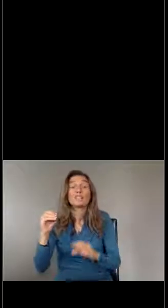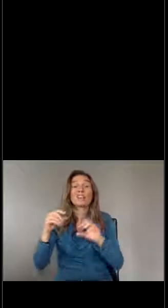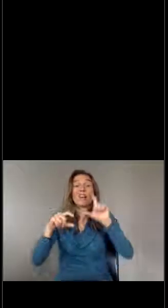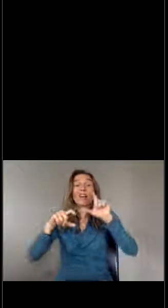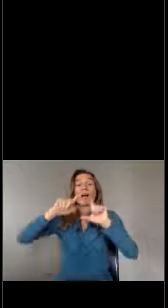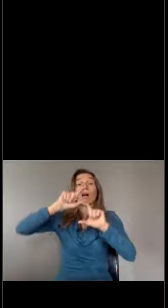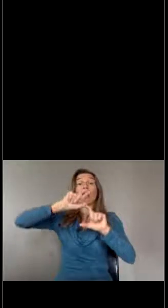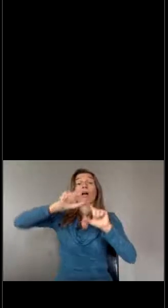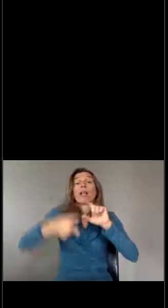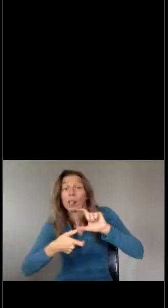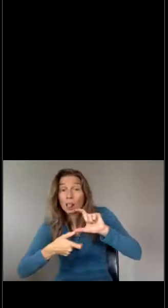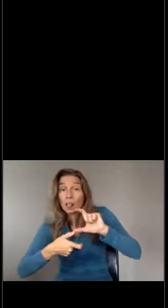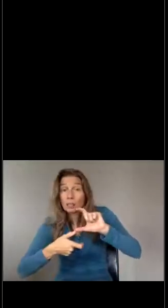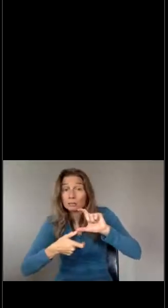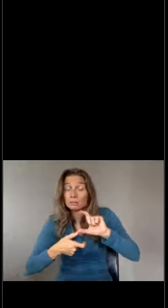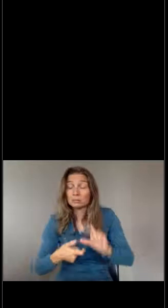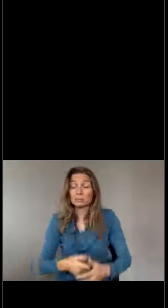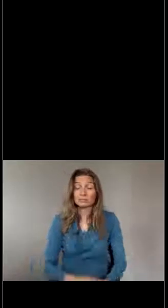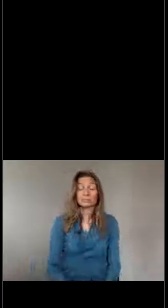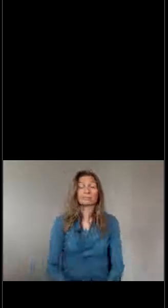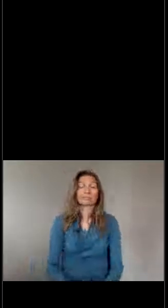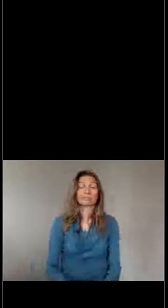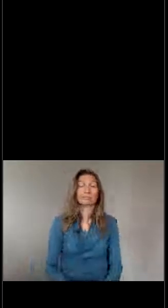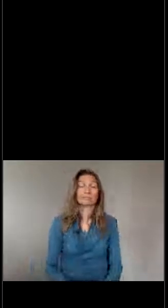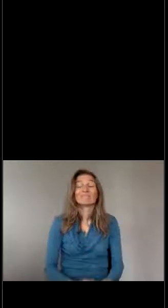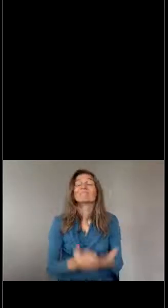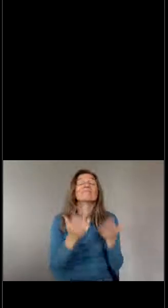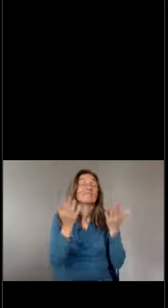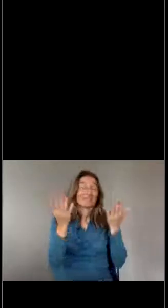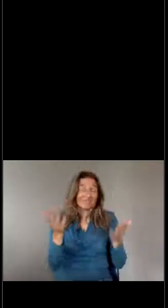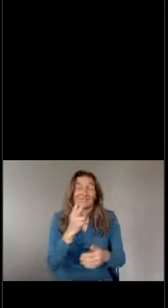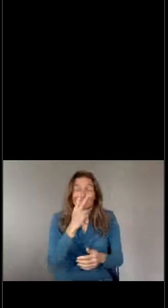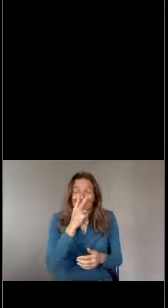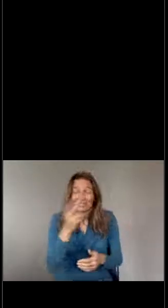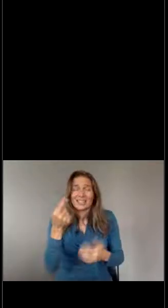So to illustrate the extent to which these costs can impact poverty